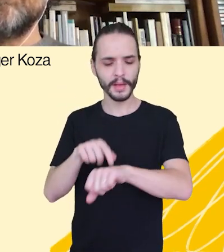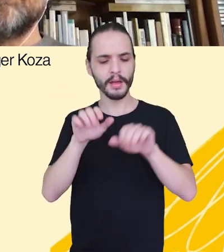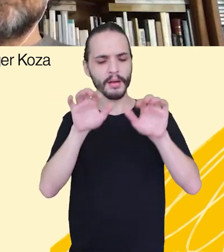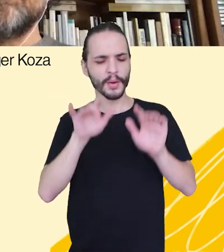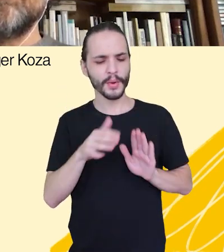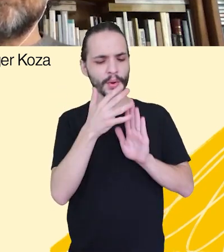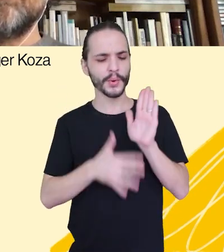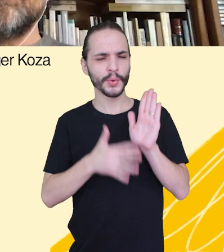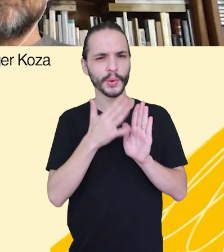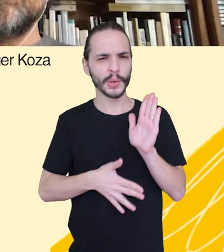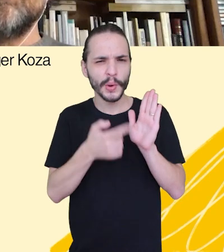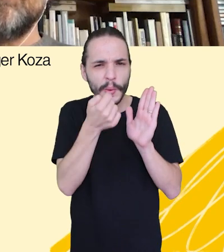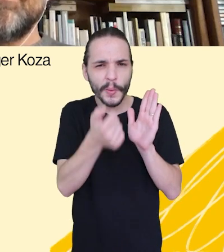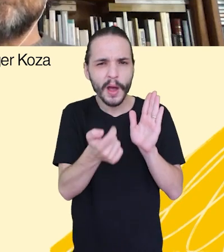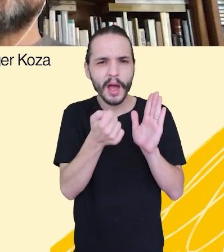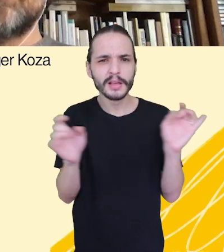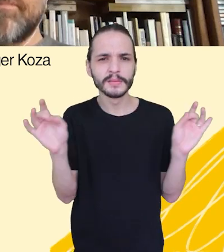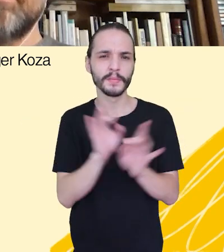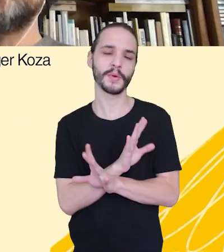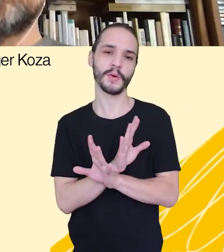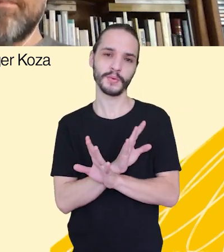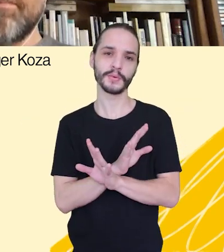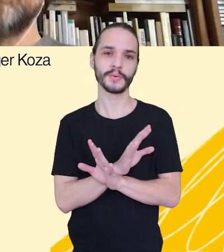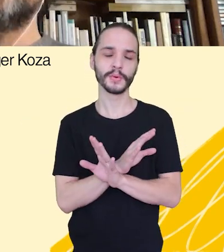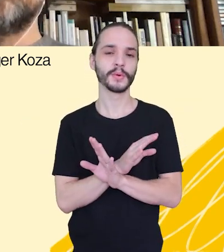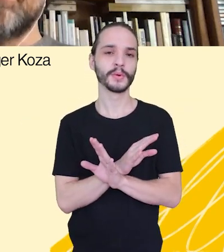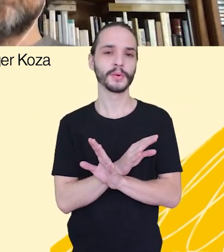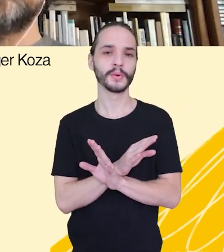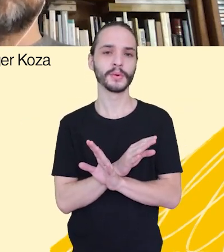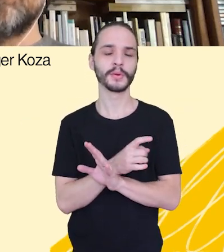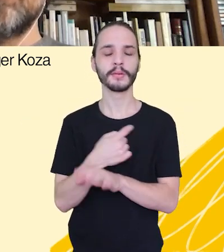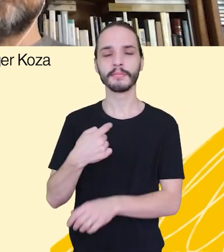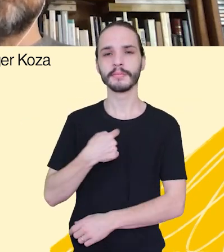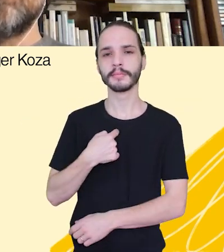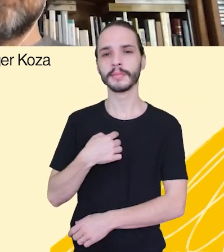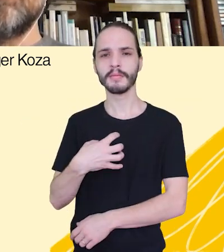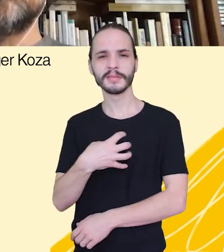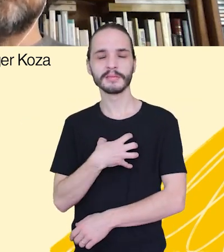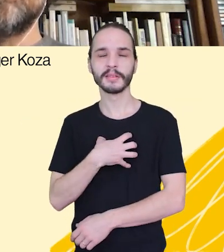And I felt quite free and I thought let's do a long conversation.